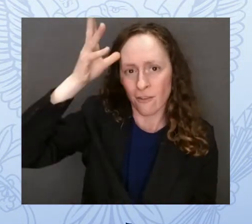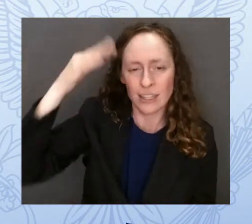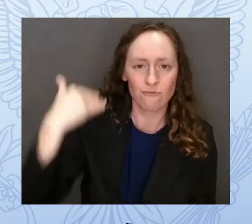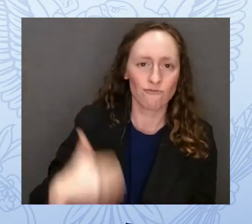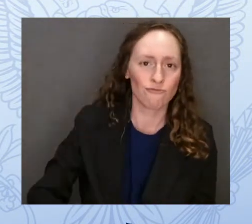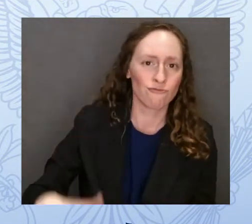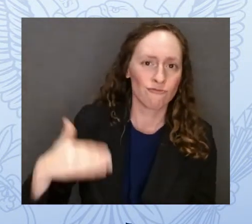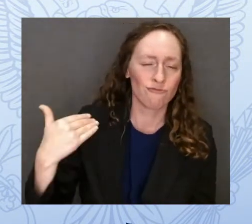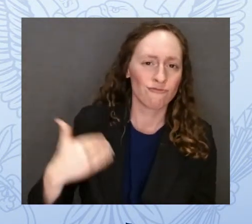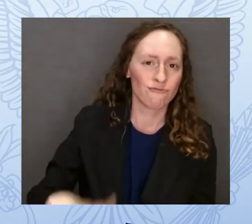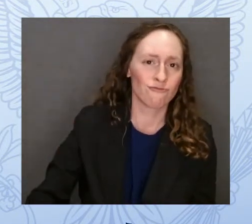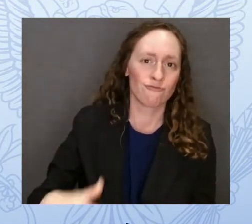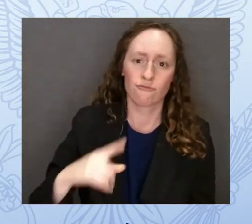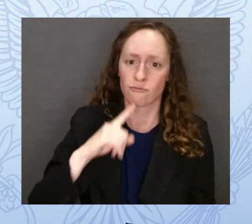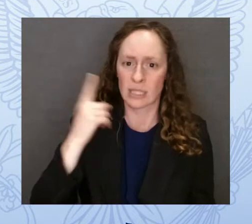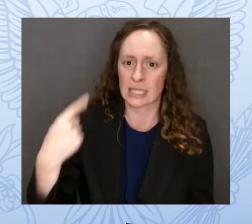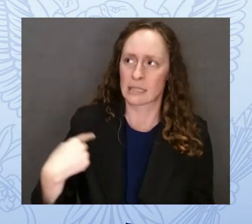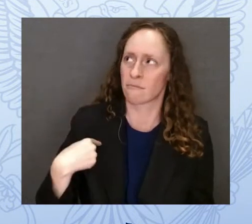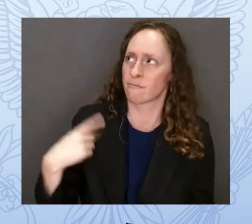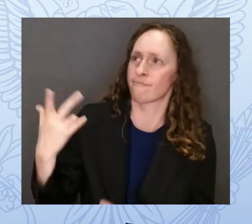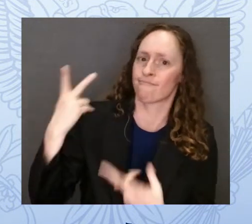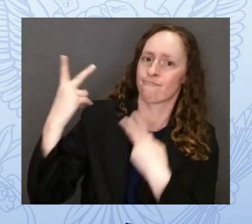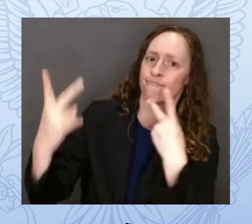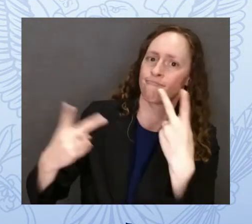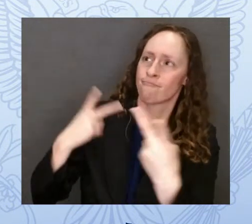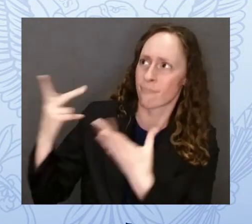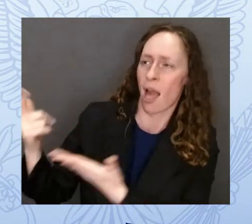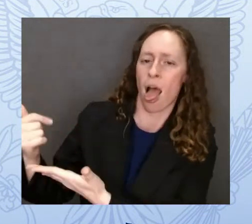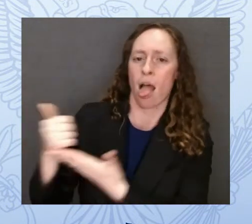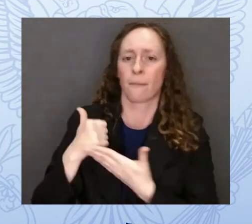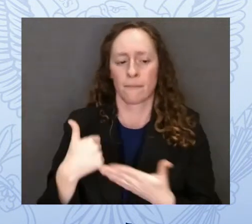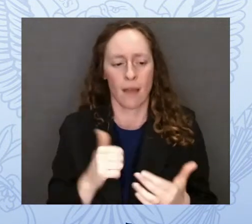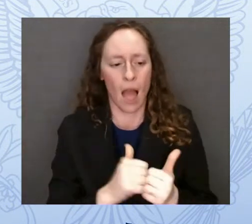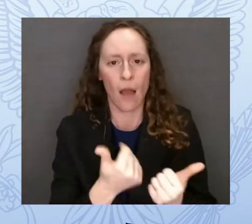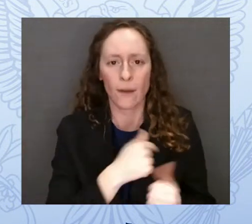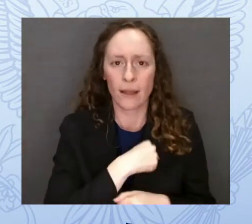and how I identified food. I grew up with ethnic diversity,